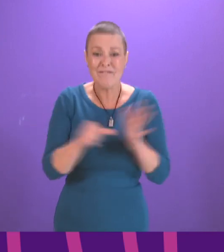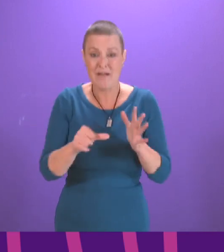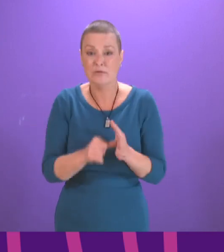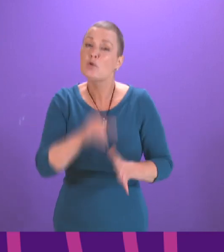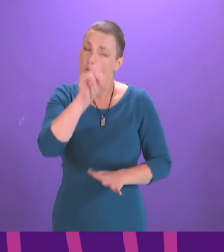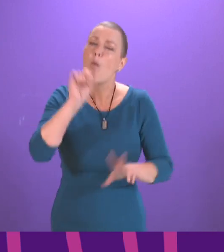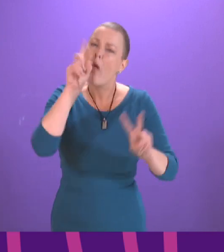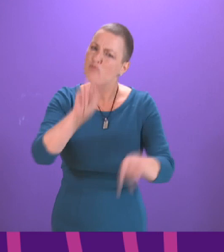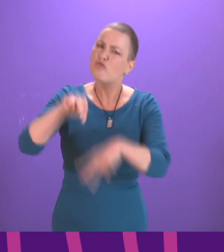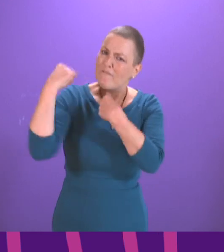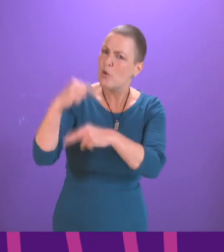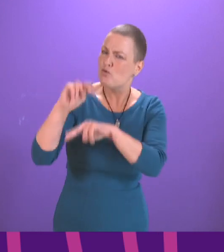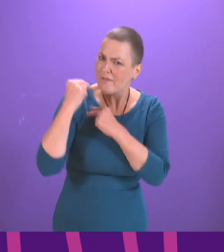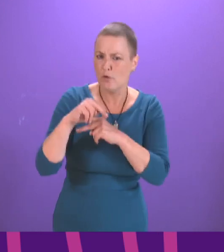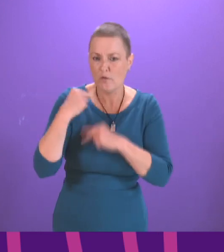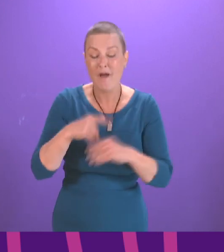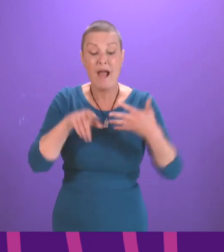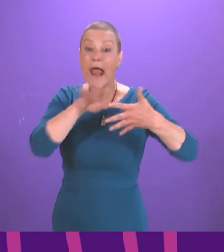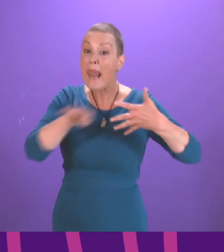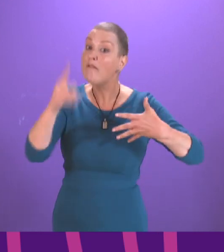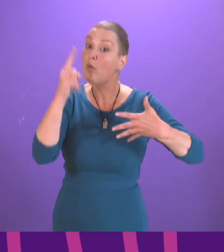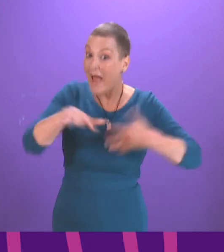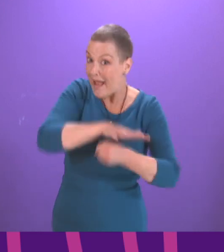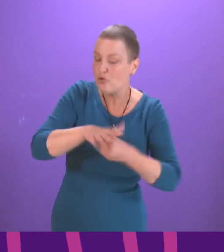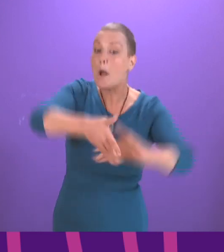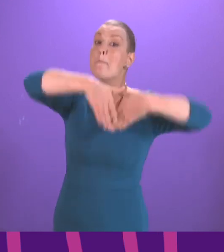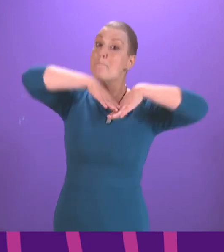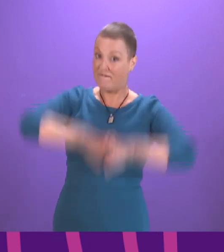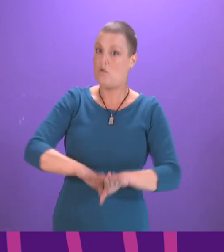island communities, so we will review its necessity in level 1 areas ahead of the 10